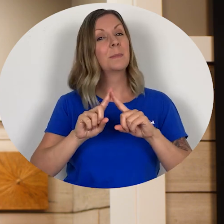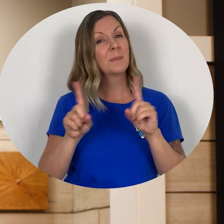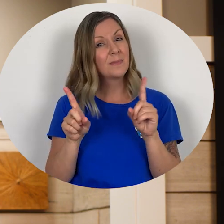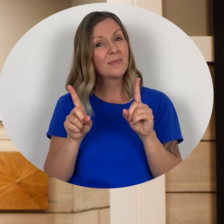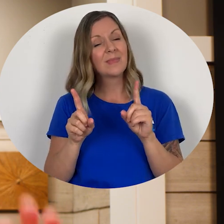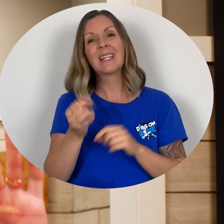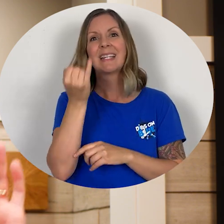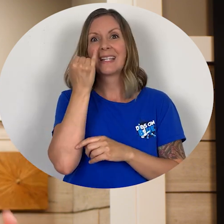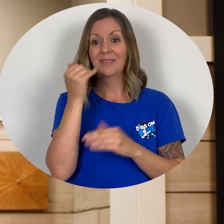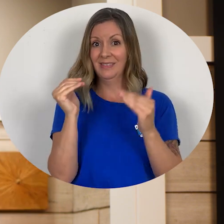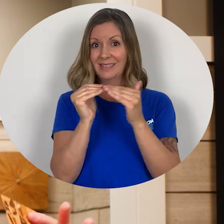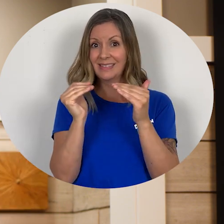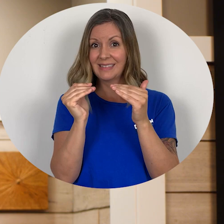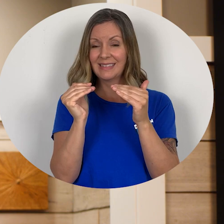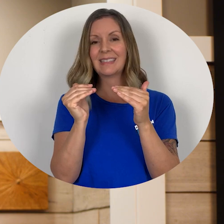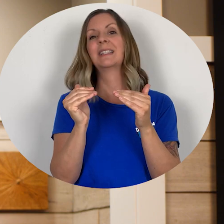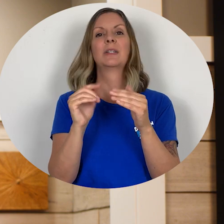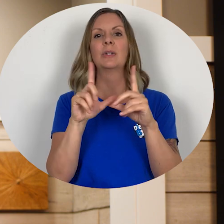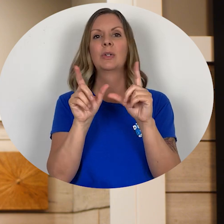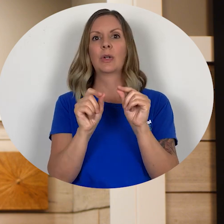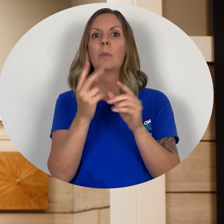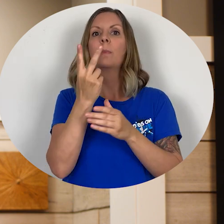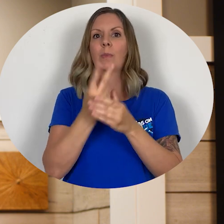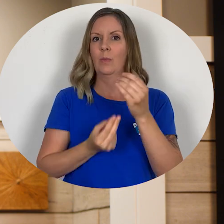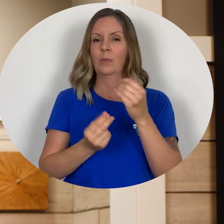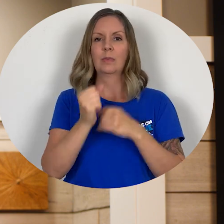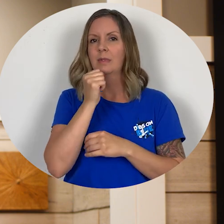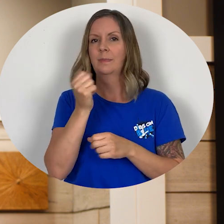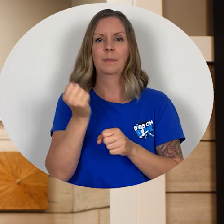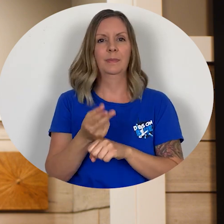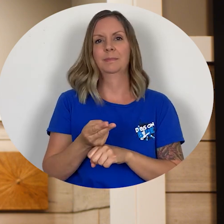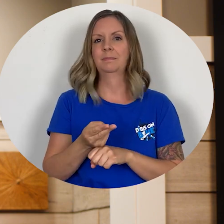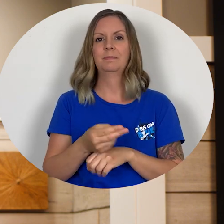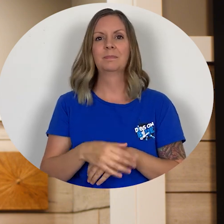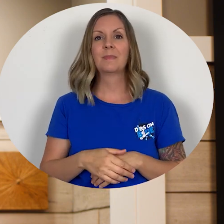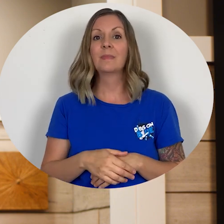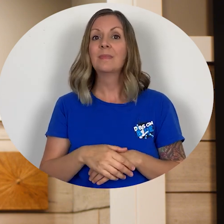then that player draws a new card from their deck. Now, if there had been a tie, neither